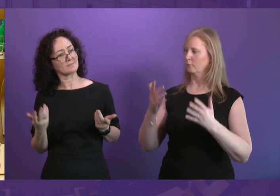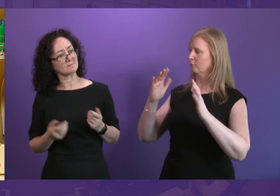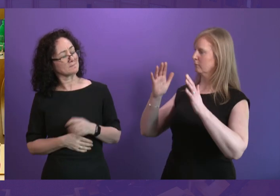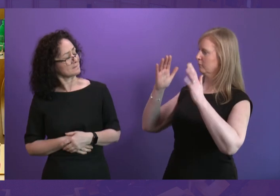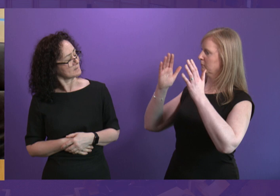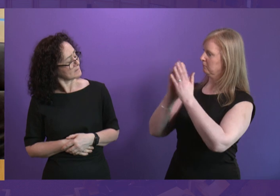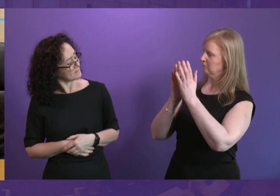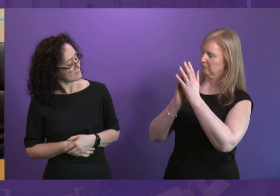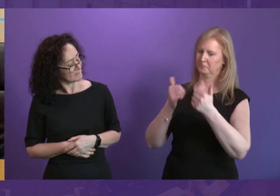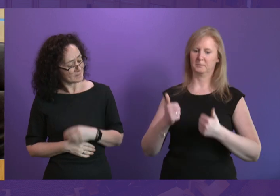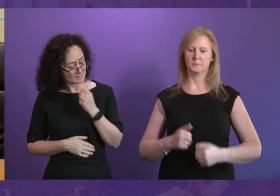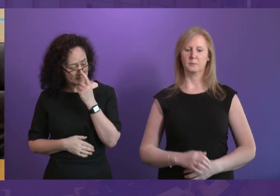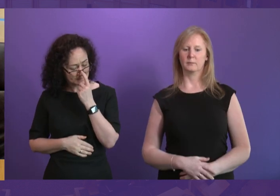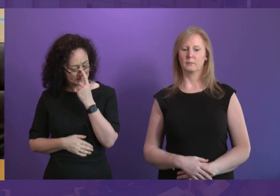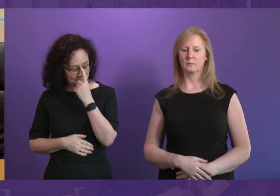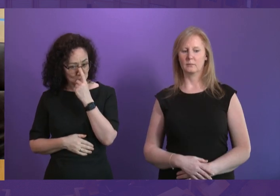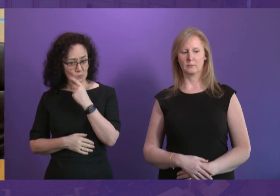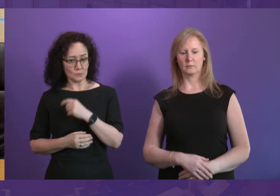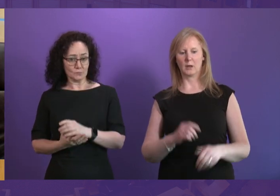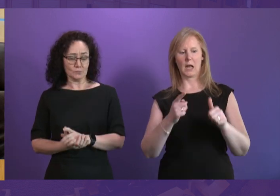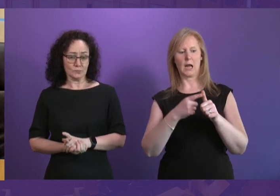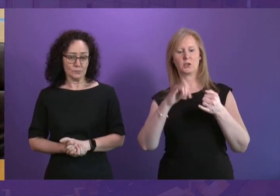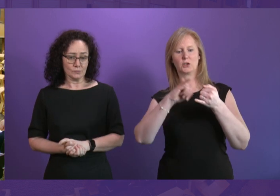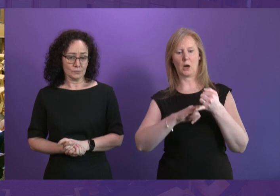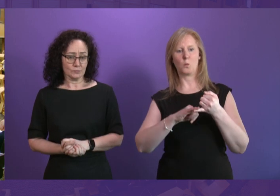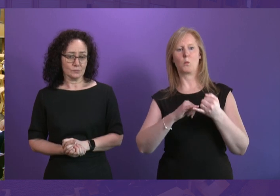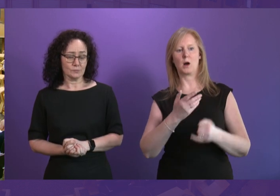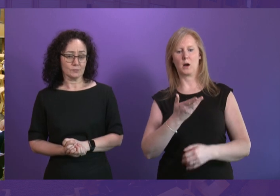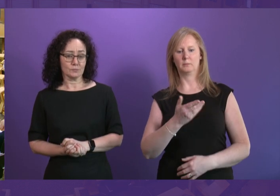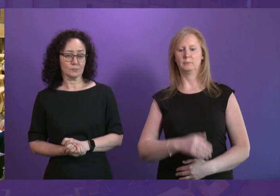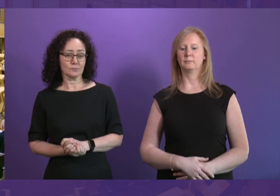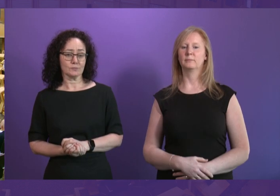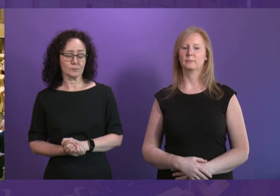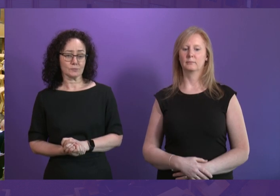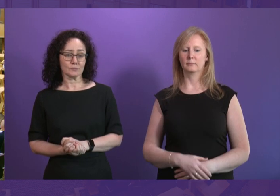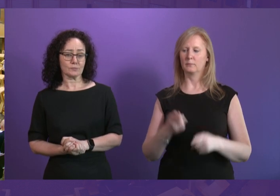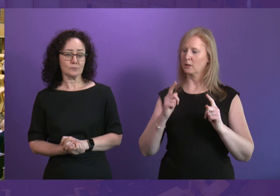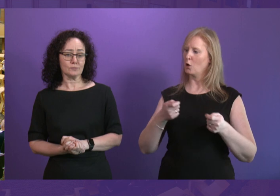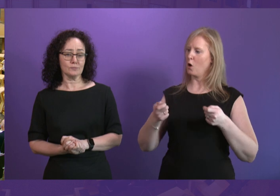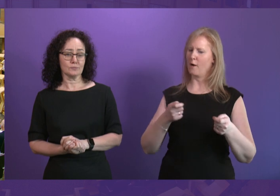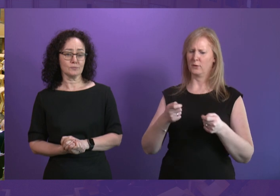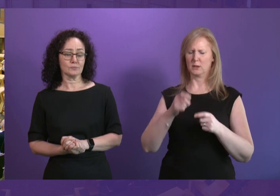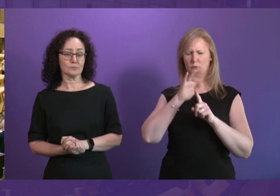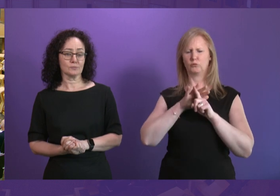Anas Sarwar (Glasgow) (Lab): Discrimination is about more than just hate